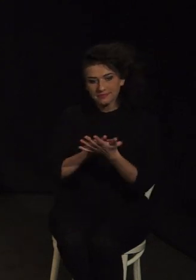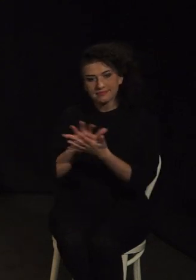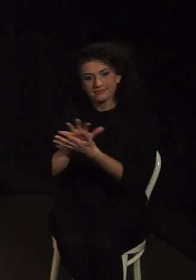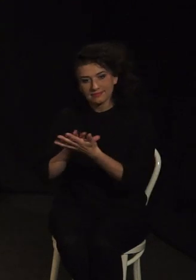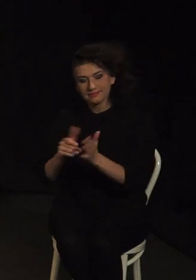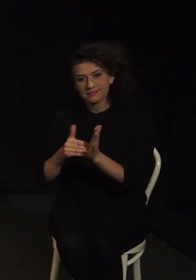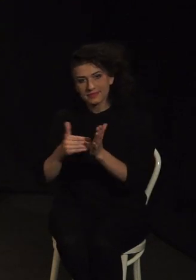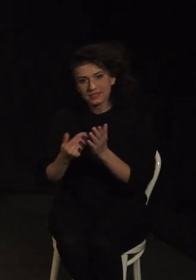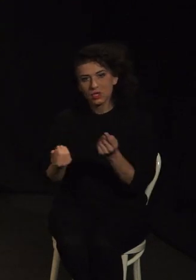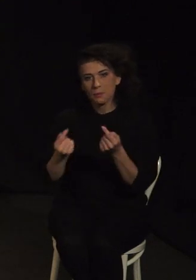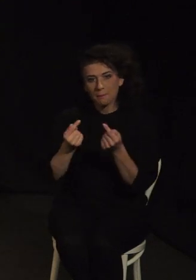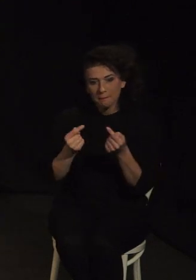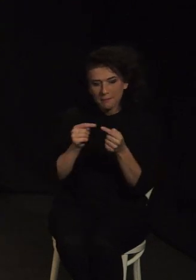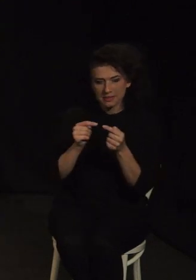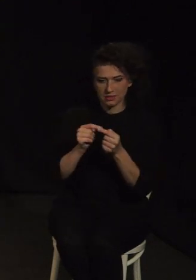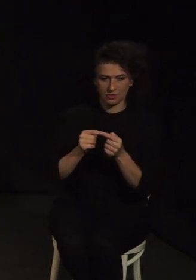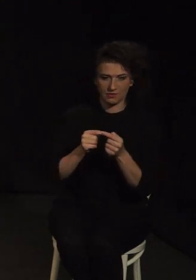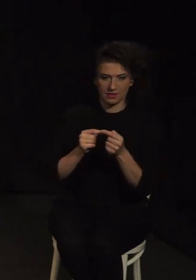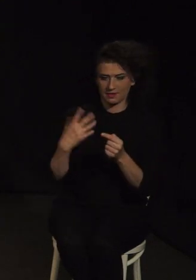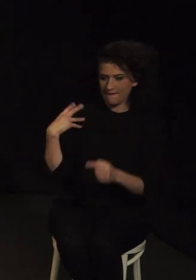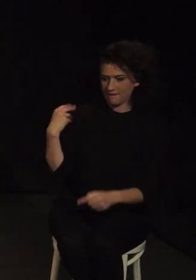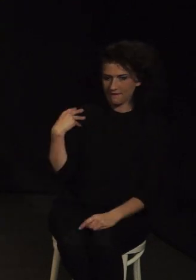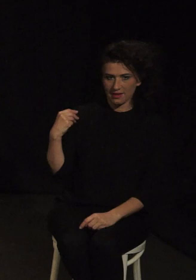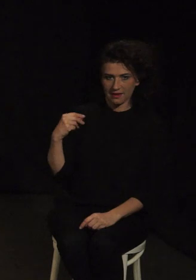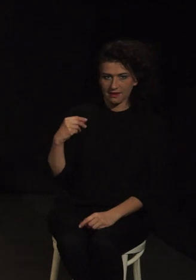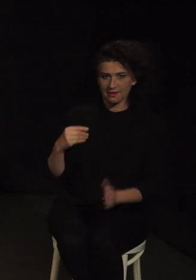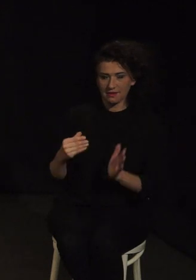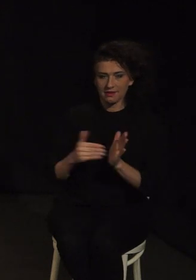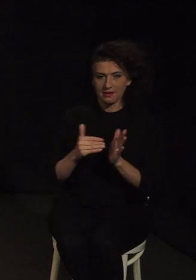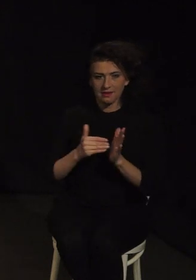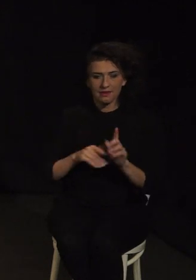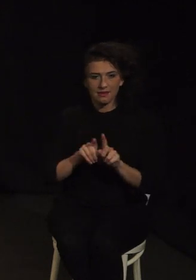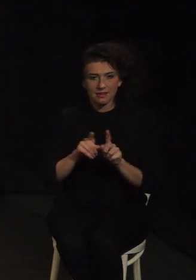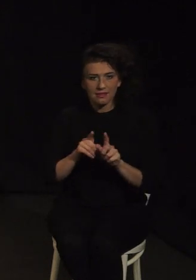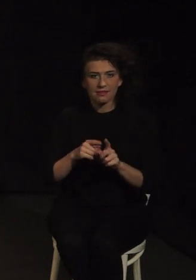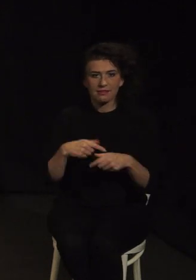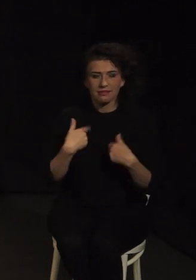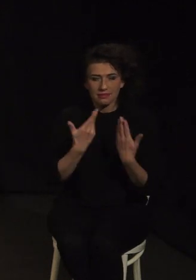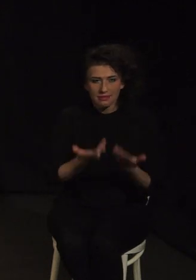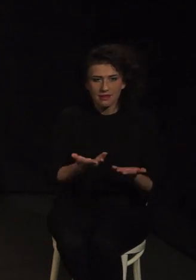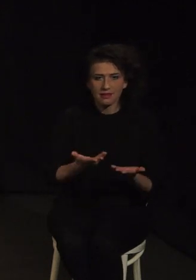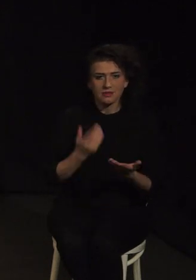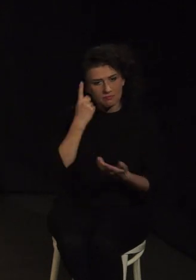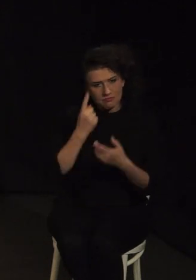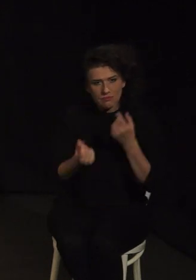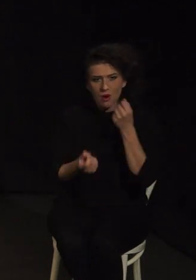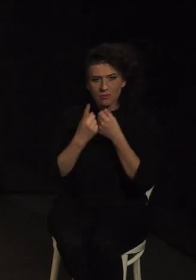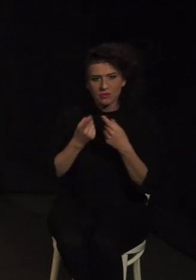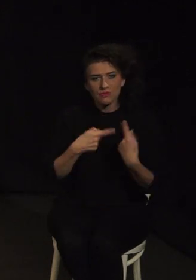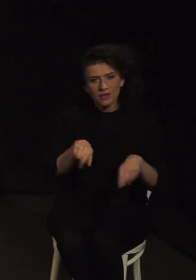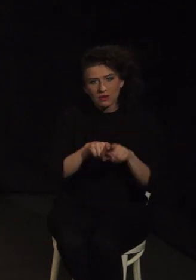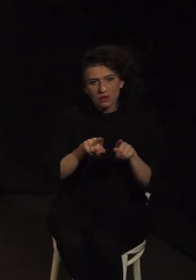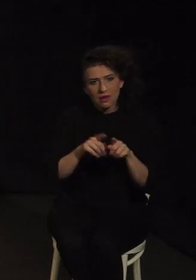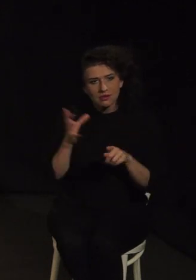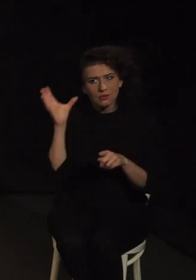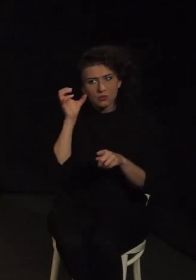give it a chance to work and have the opportunity to listen to its best interpretation.